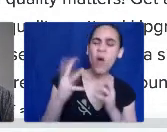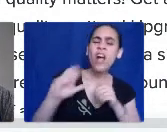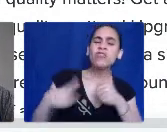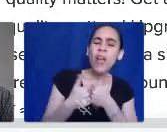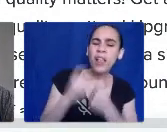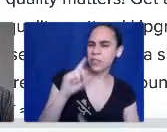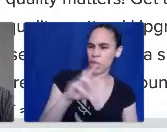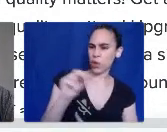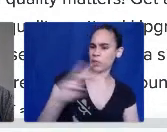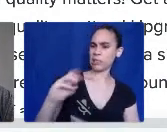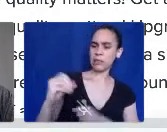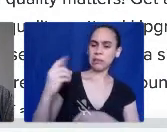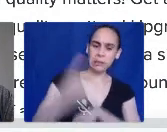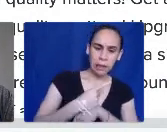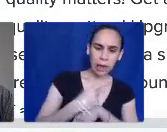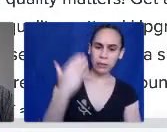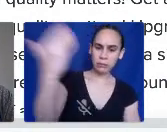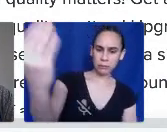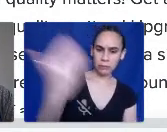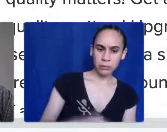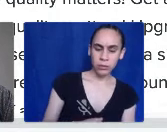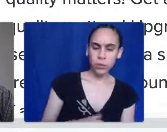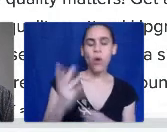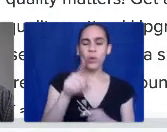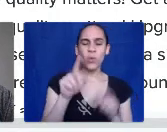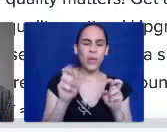interviewing you can turn it around you can you know kind of rewrite the rules and make it work